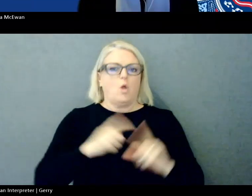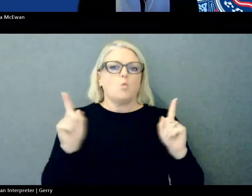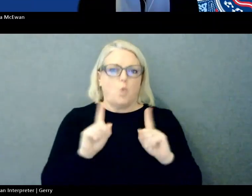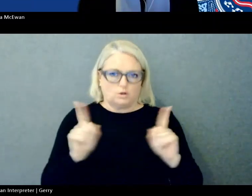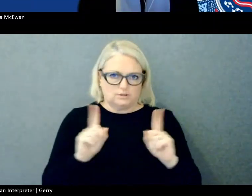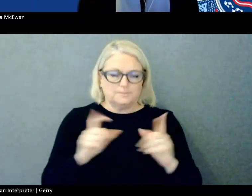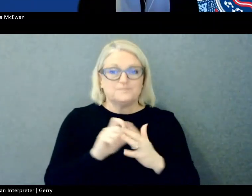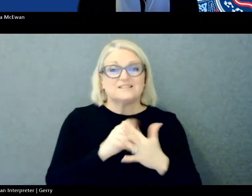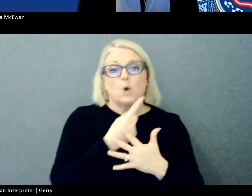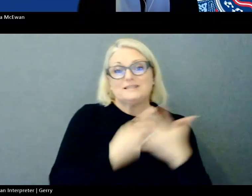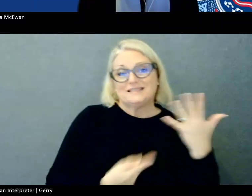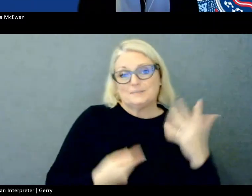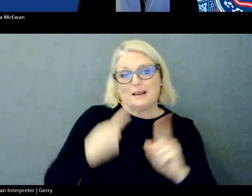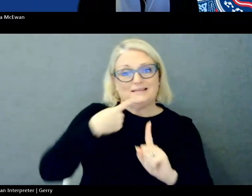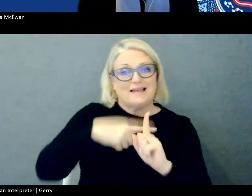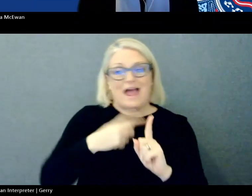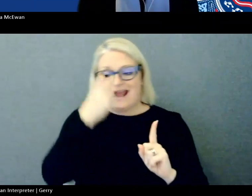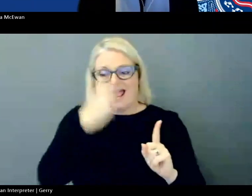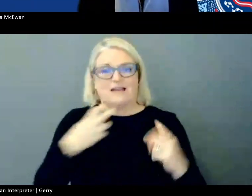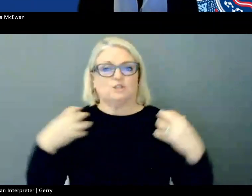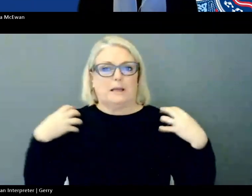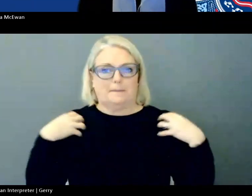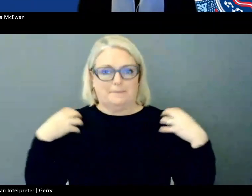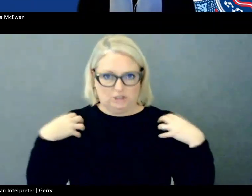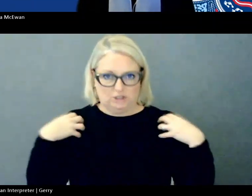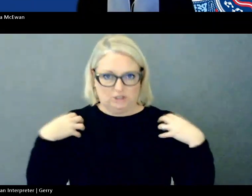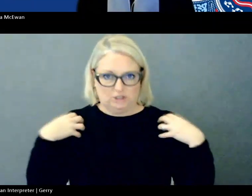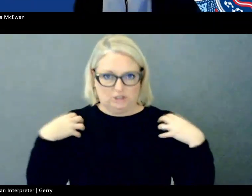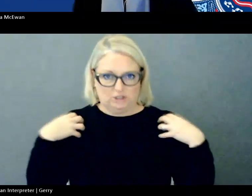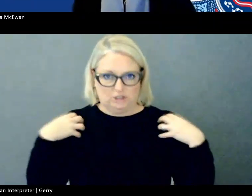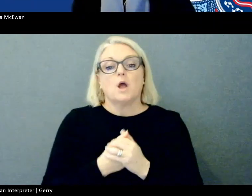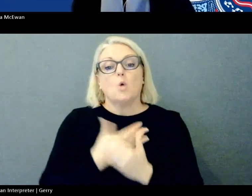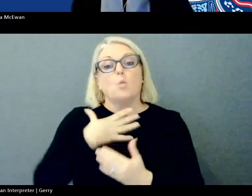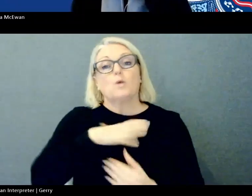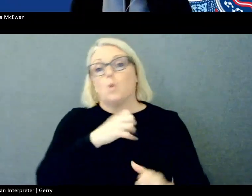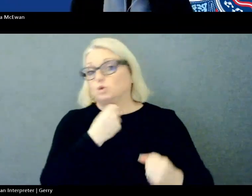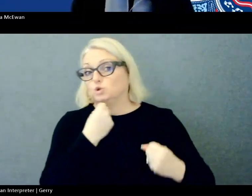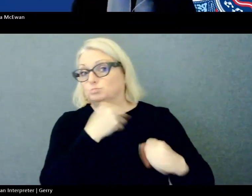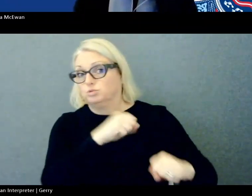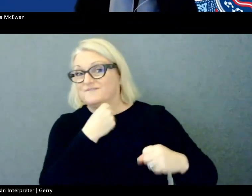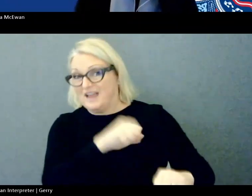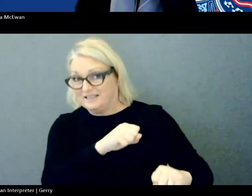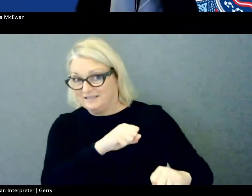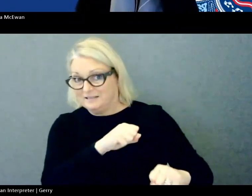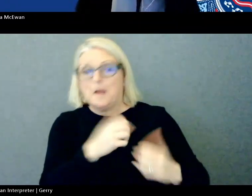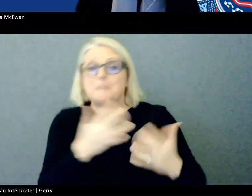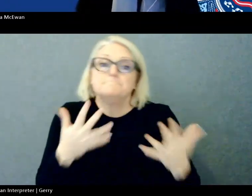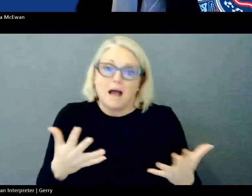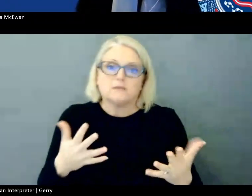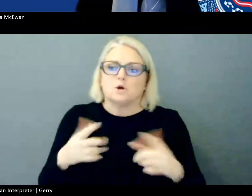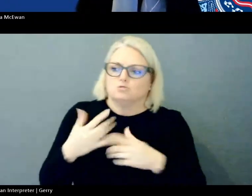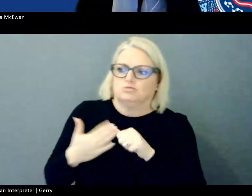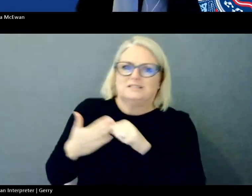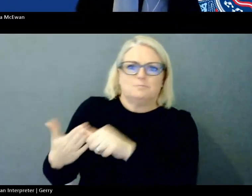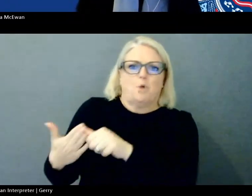primarily about preventing, seeking to better prevent, and also responding to reports about abuse, neglect,